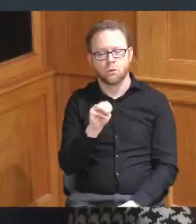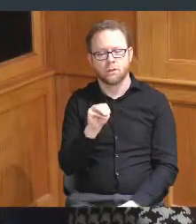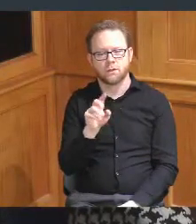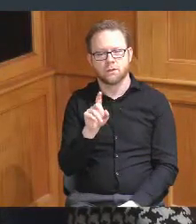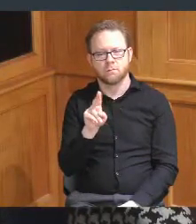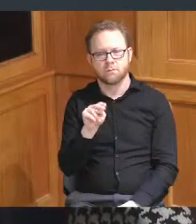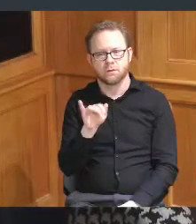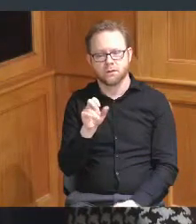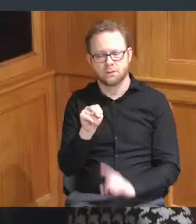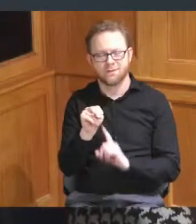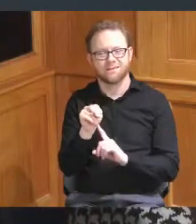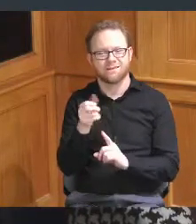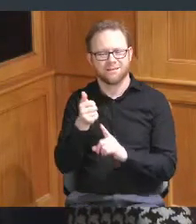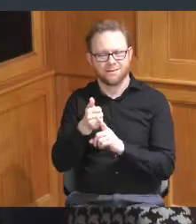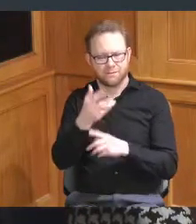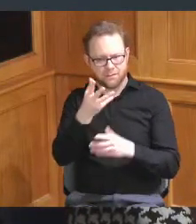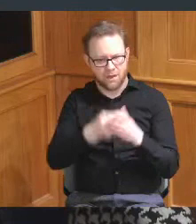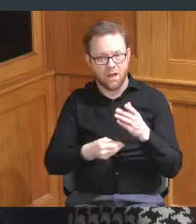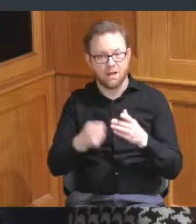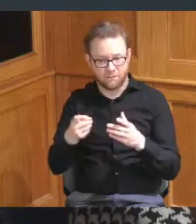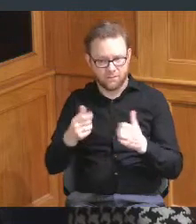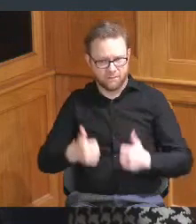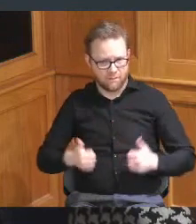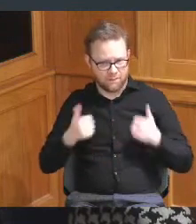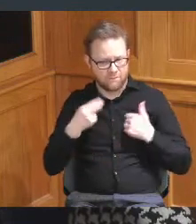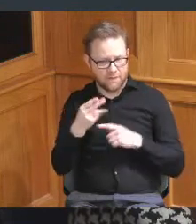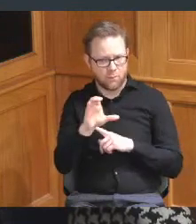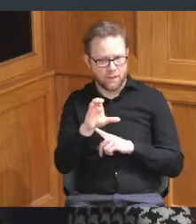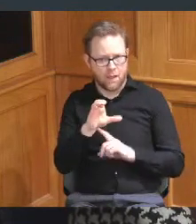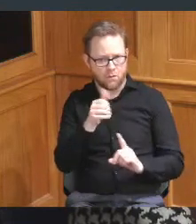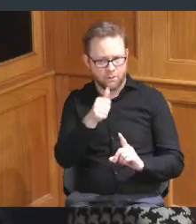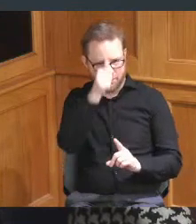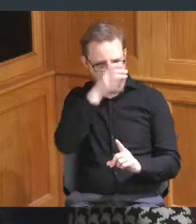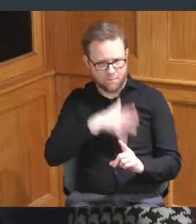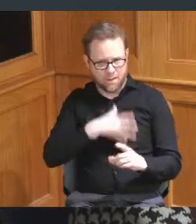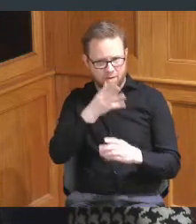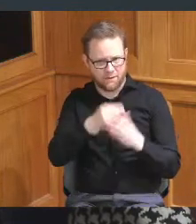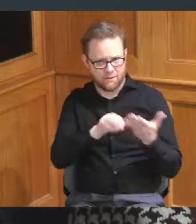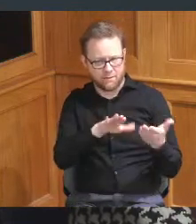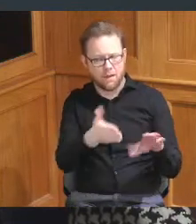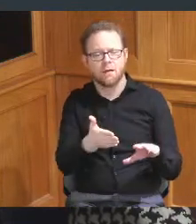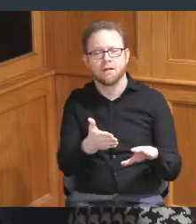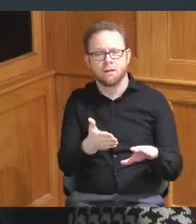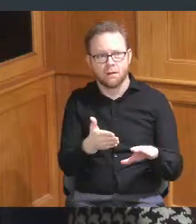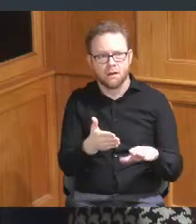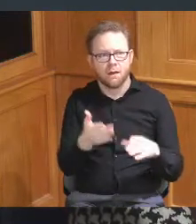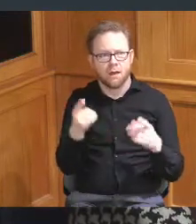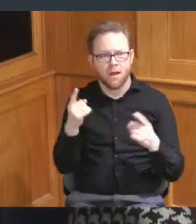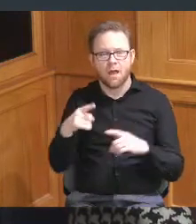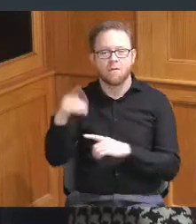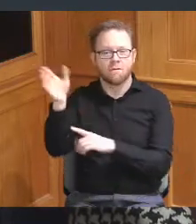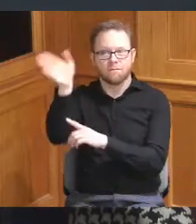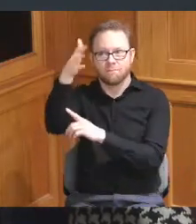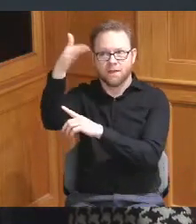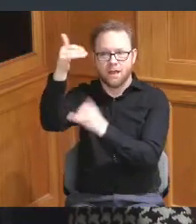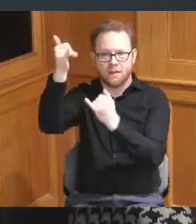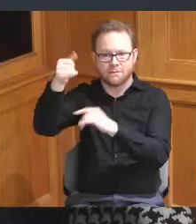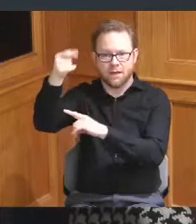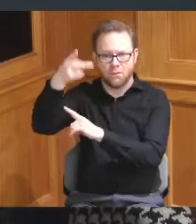who lost his life a citizen of family County because our flags are now flying half staff